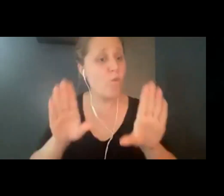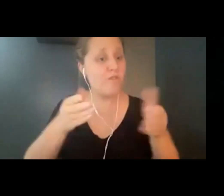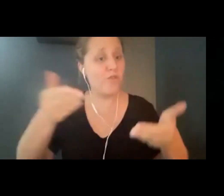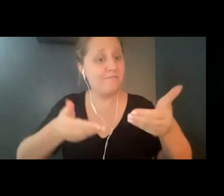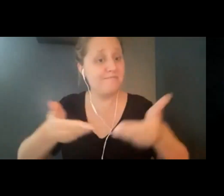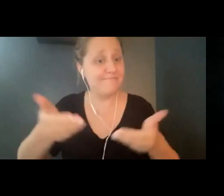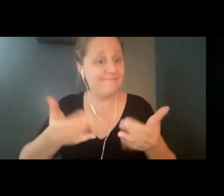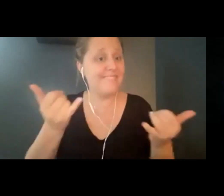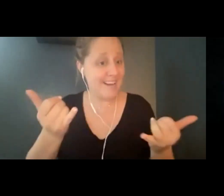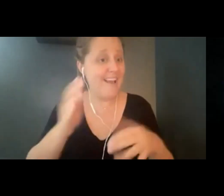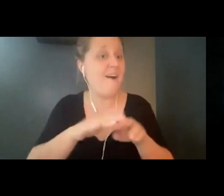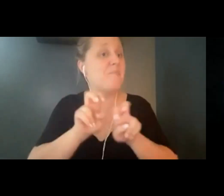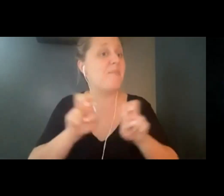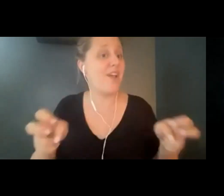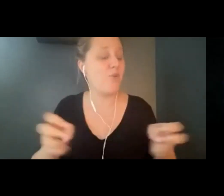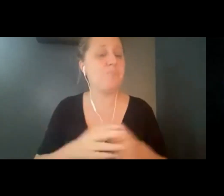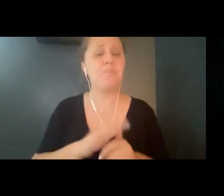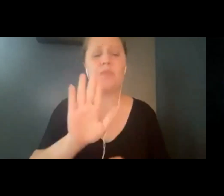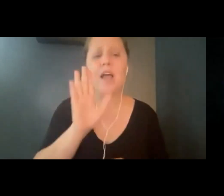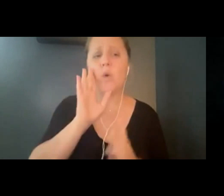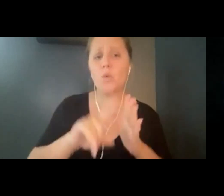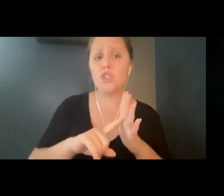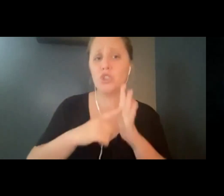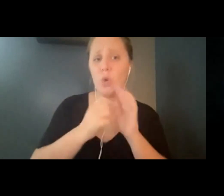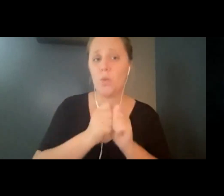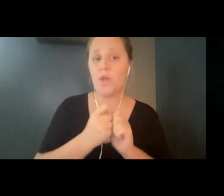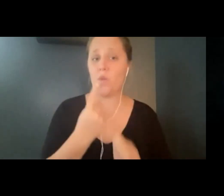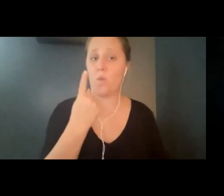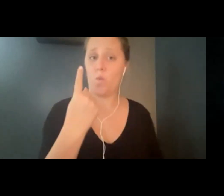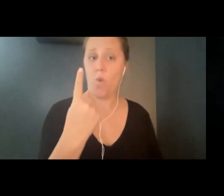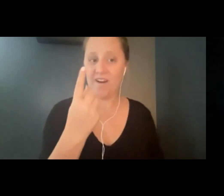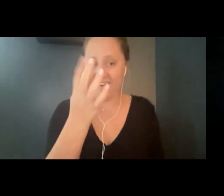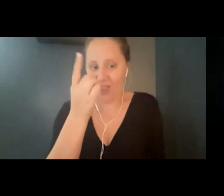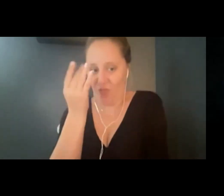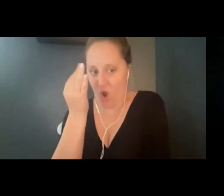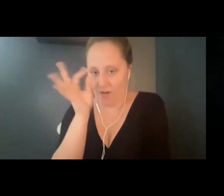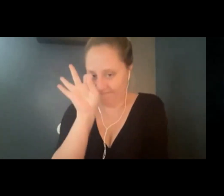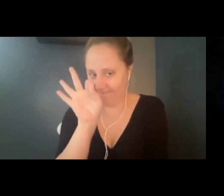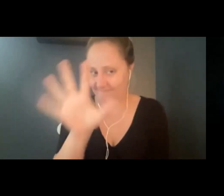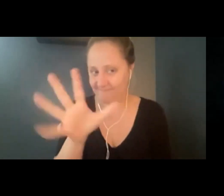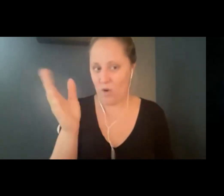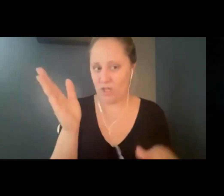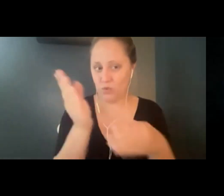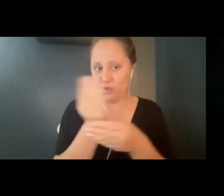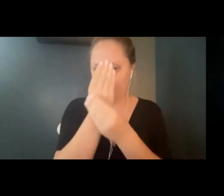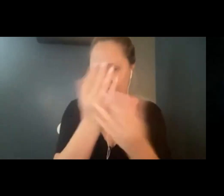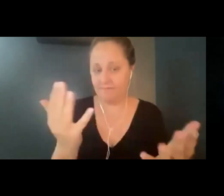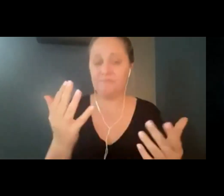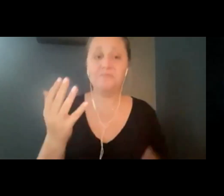I just do want to start with one with one thought that I wanted to share with you and us as advocates